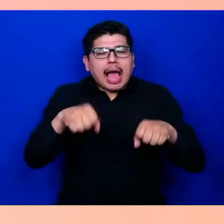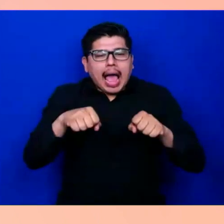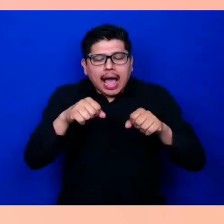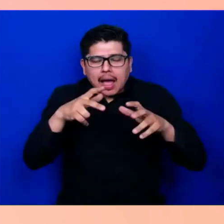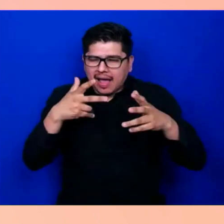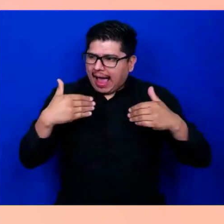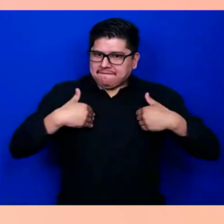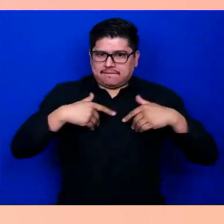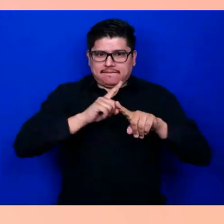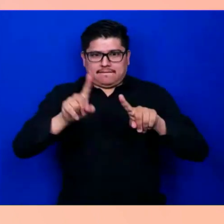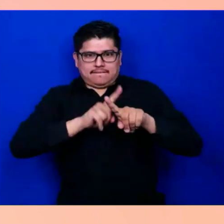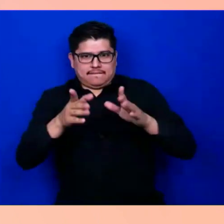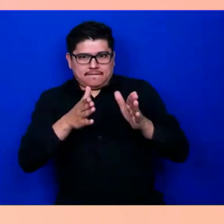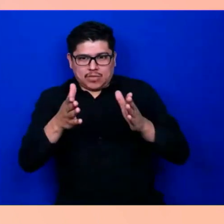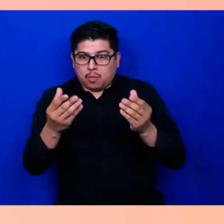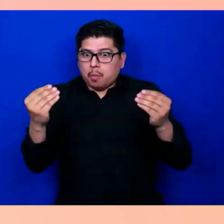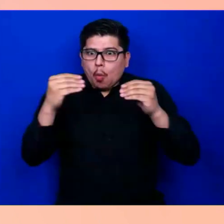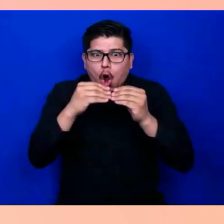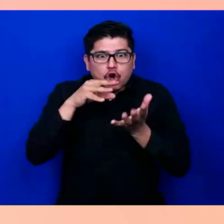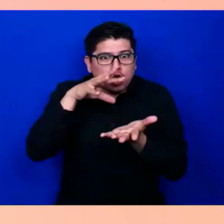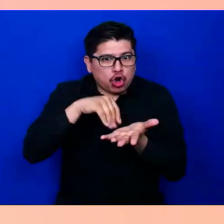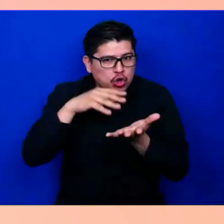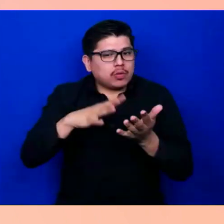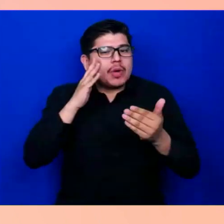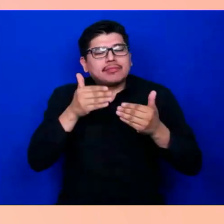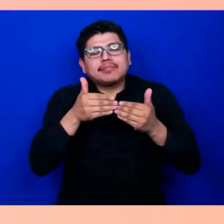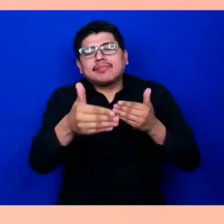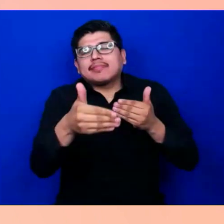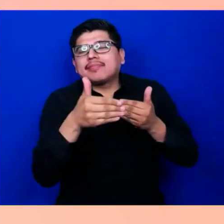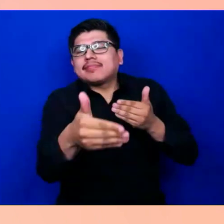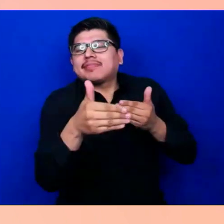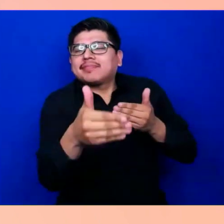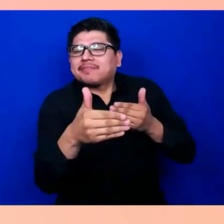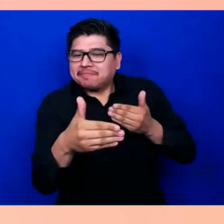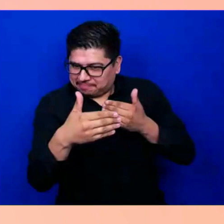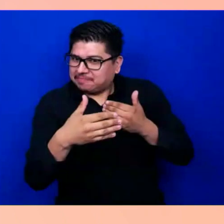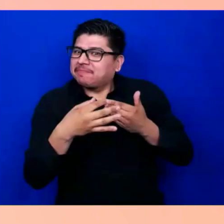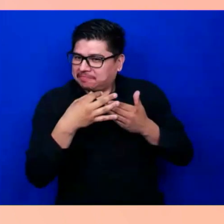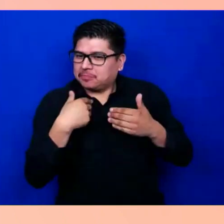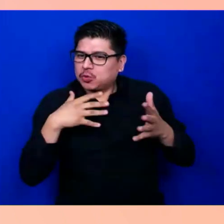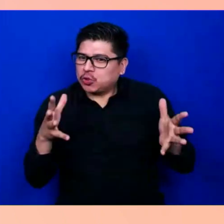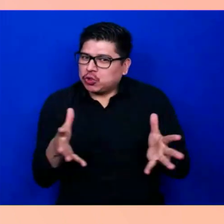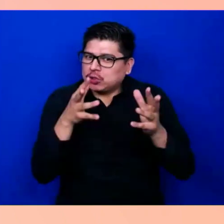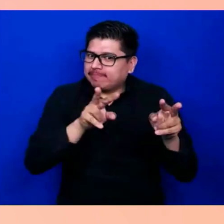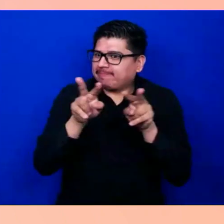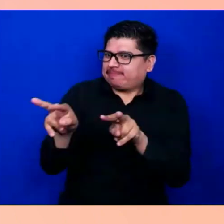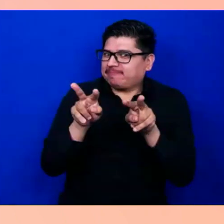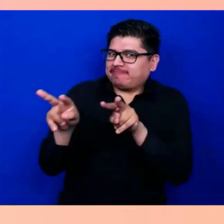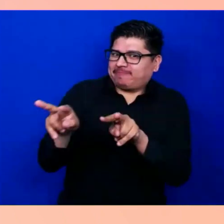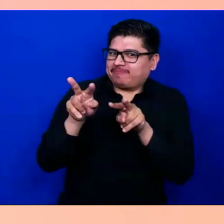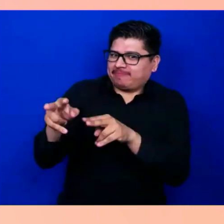learn in coming weeks and months. But I encourage you to check it out. Go to the new Bing and join the wait-list.